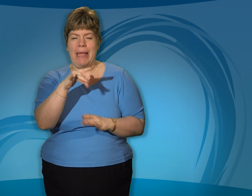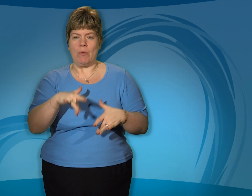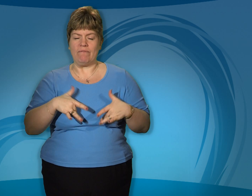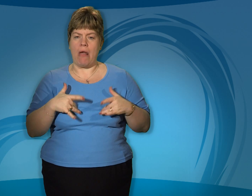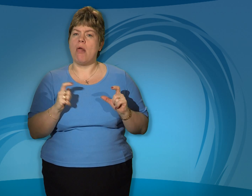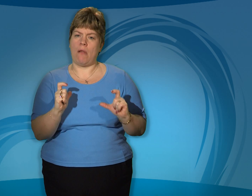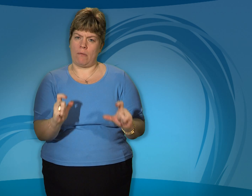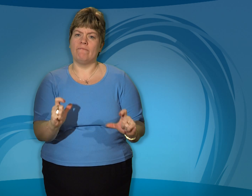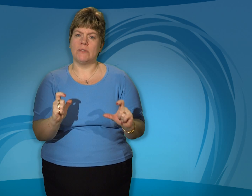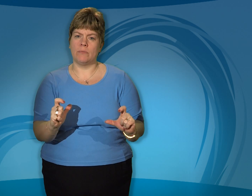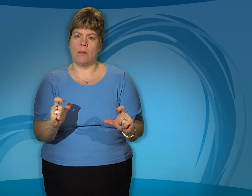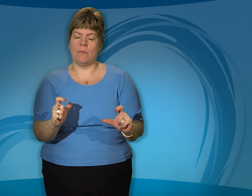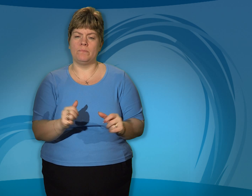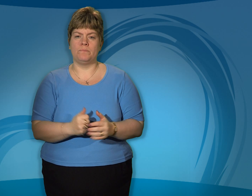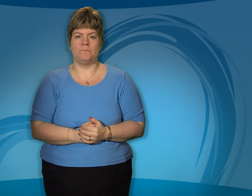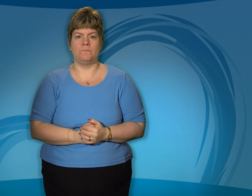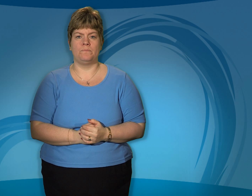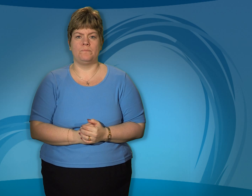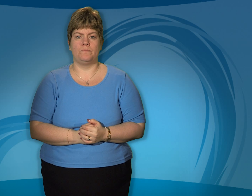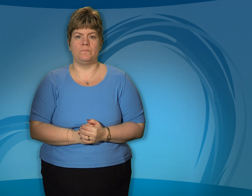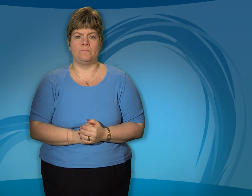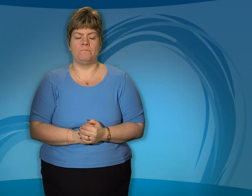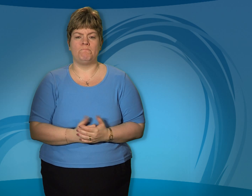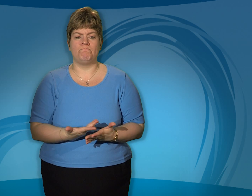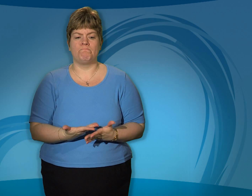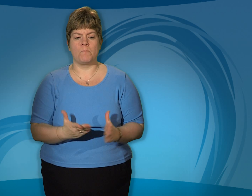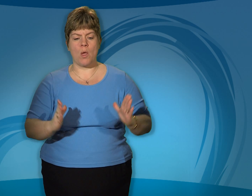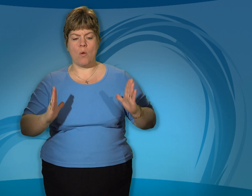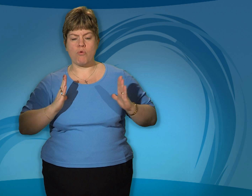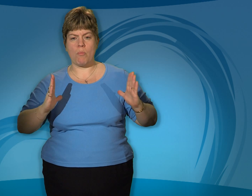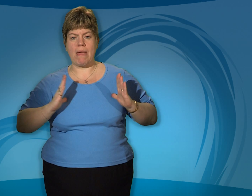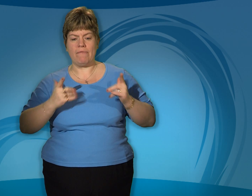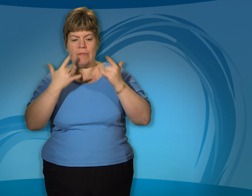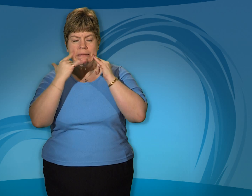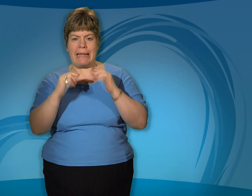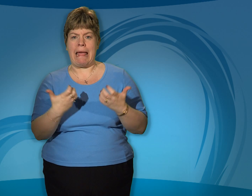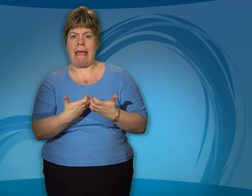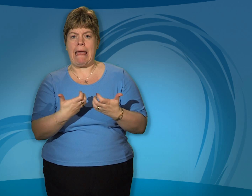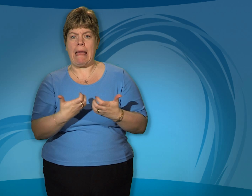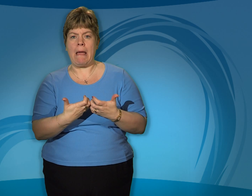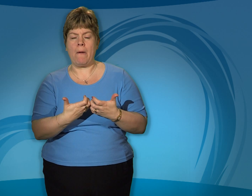This may be uncomfortable. Getting ready for the procedure